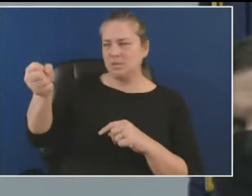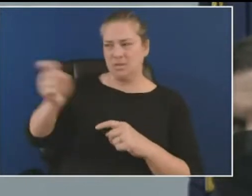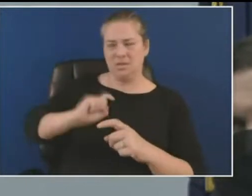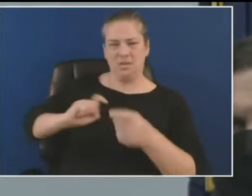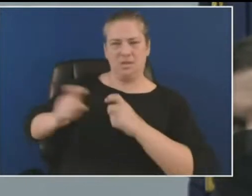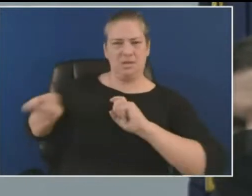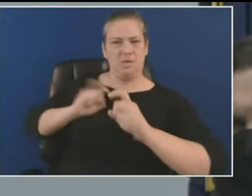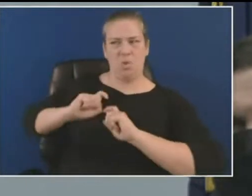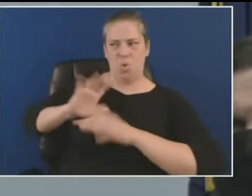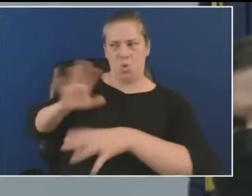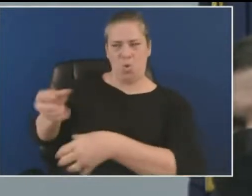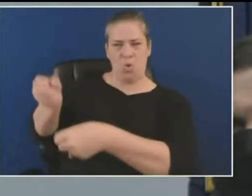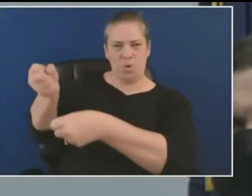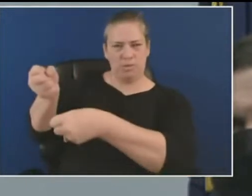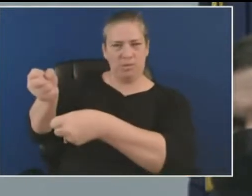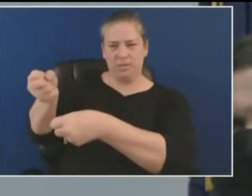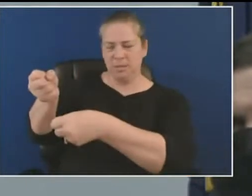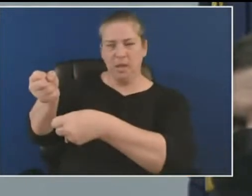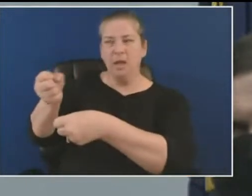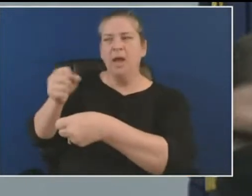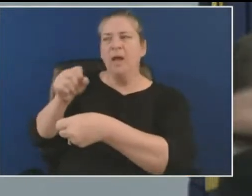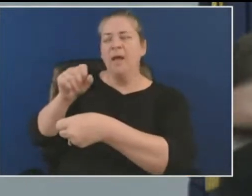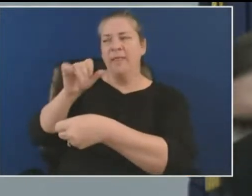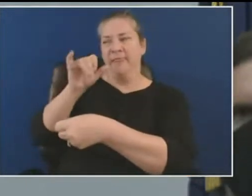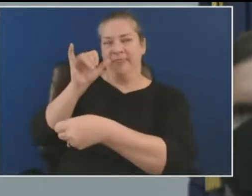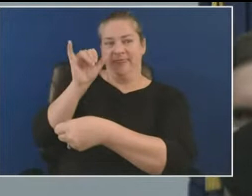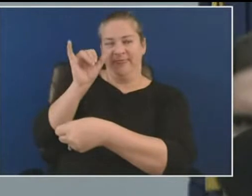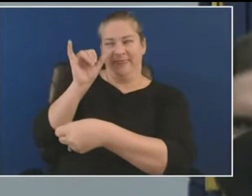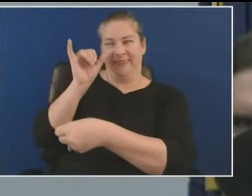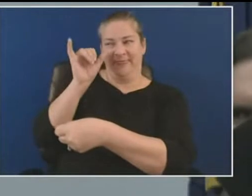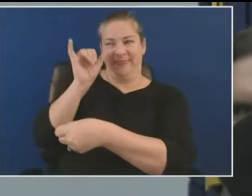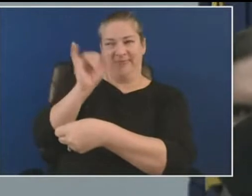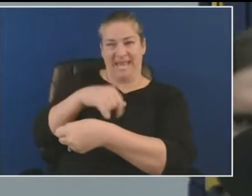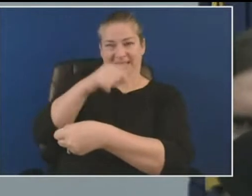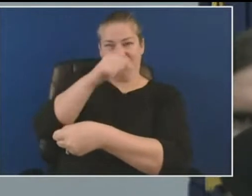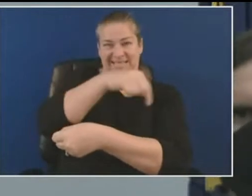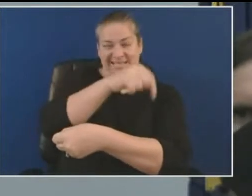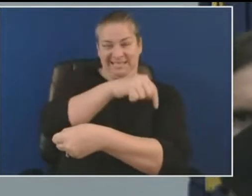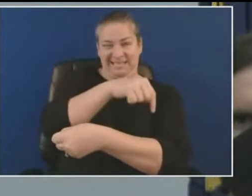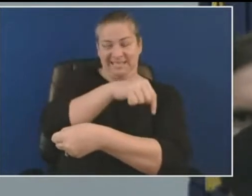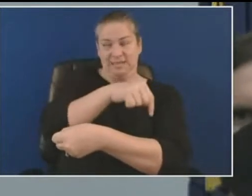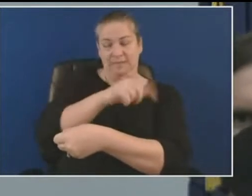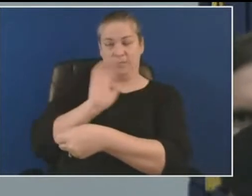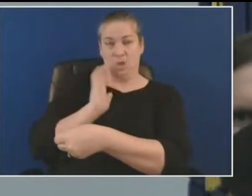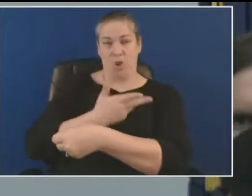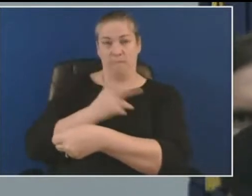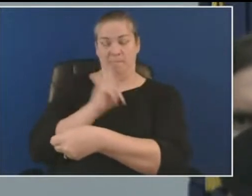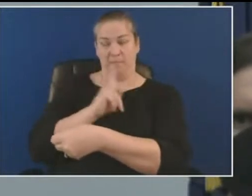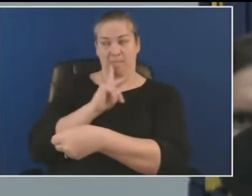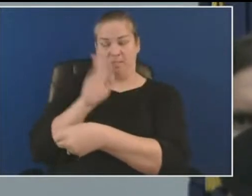now is because that is a place where our personnel, our people, are going for shelter tonight.